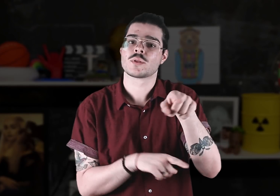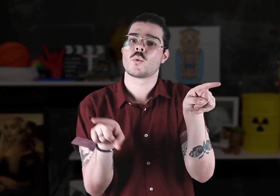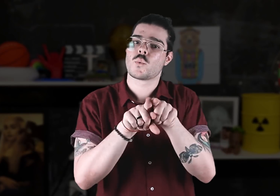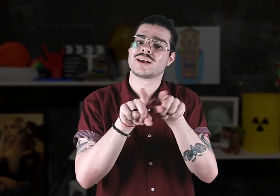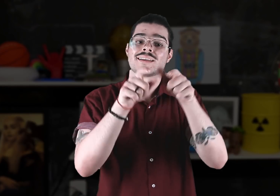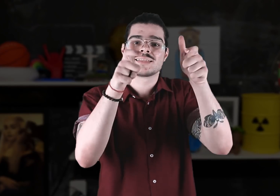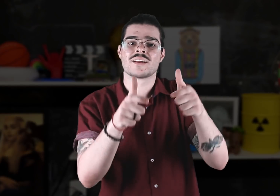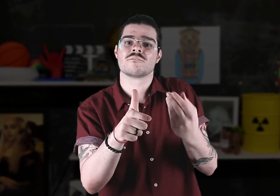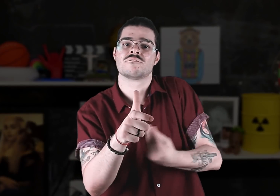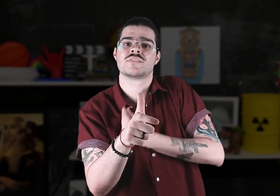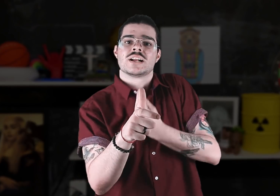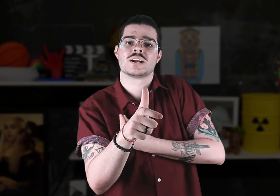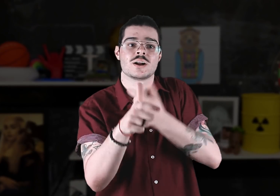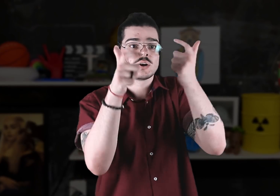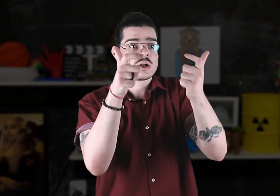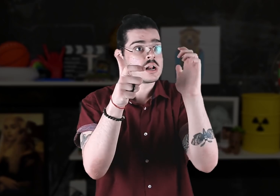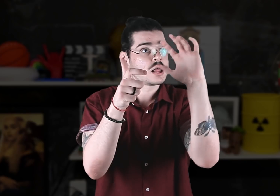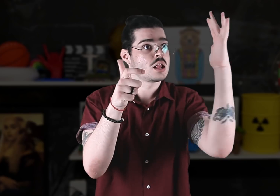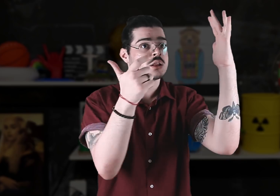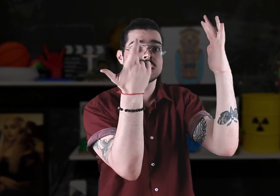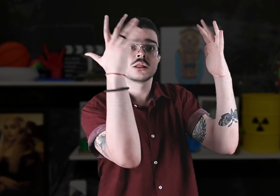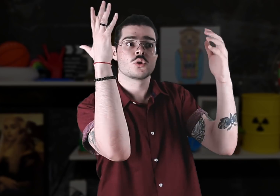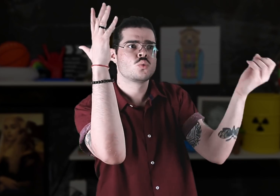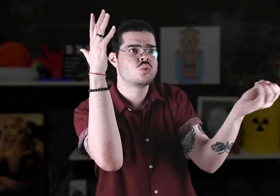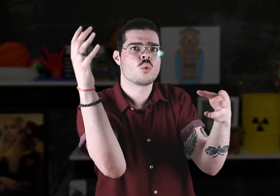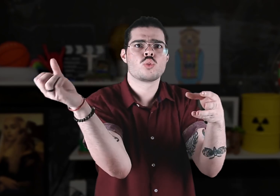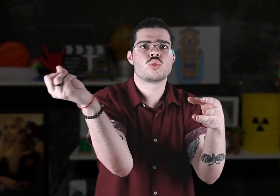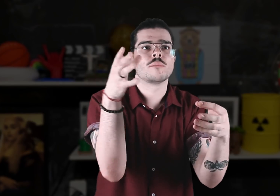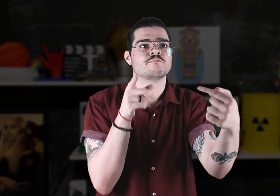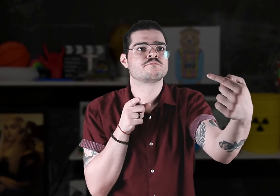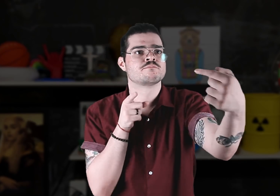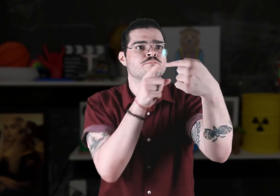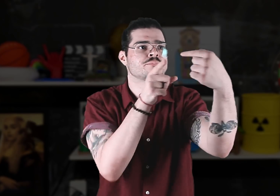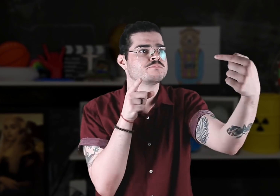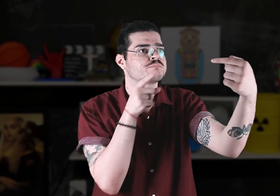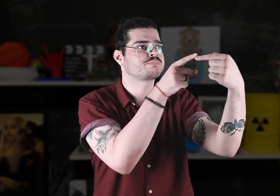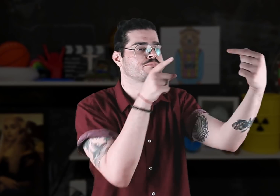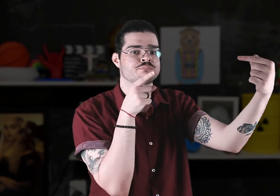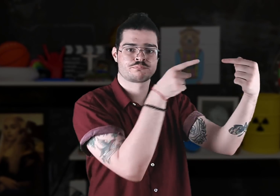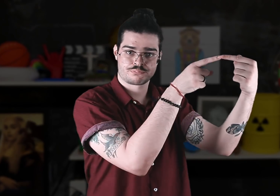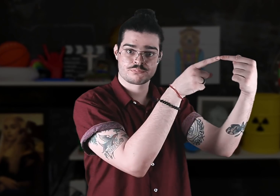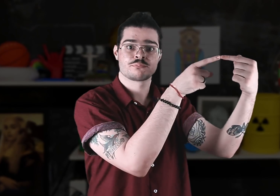from the species that survive to the new environments.